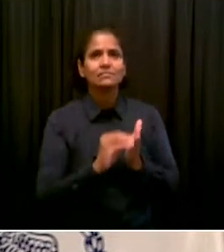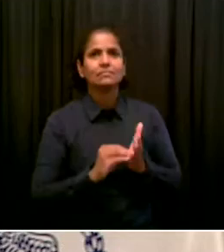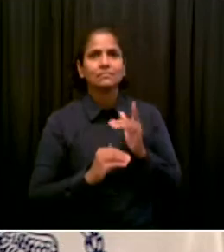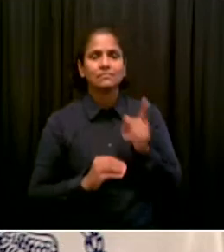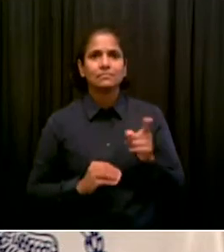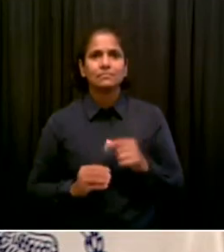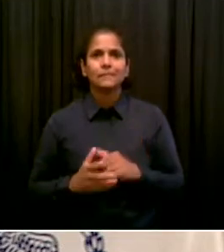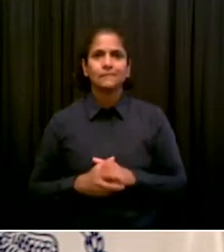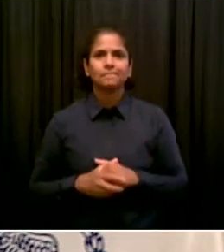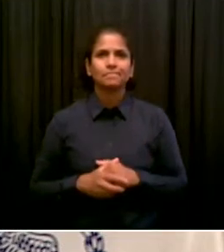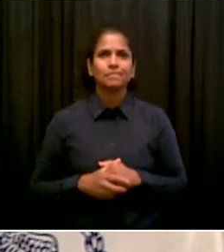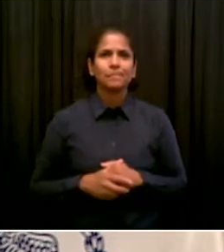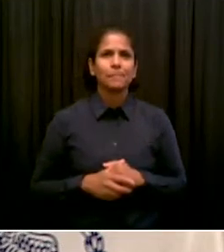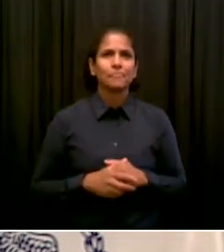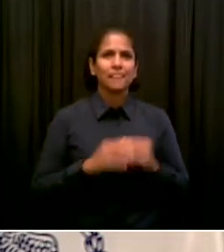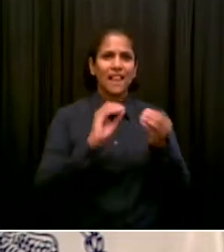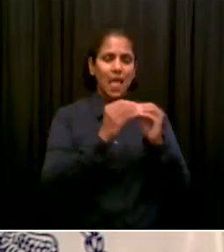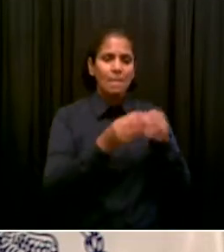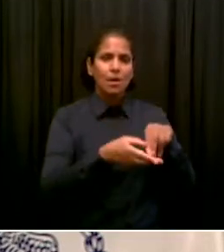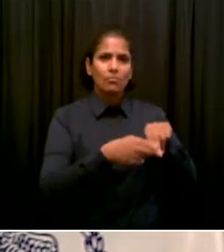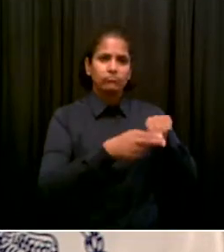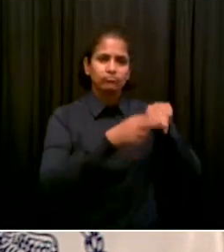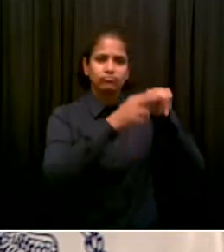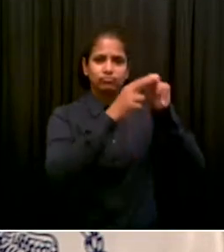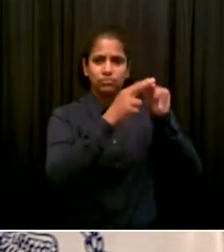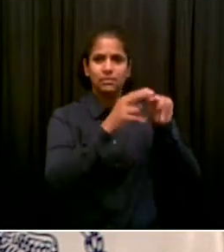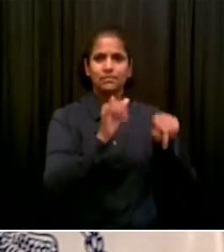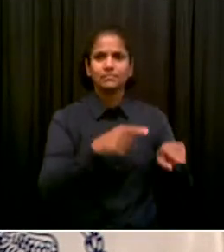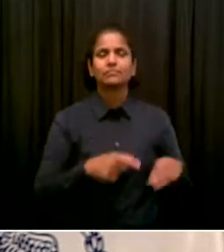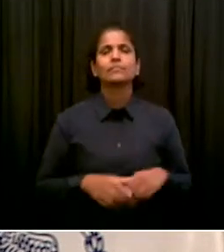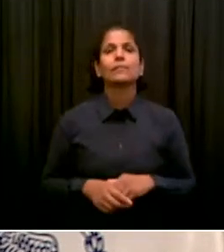IT WILL BE A ROLLING NUMBER FOR SOME TIME.